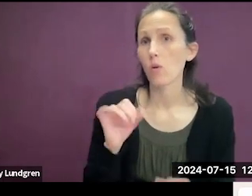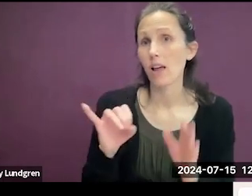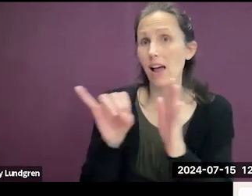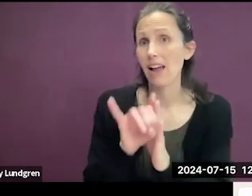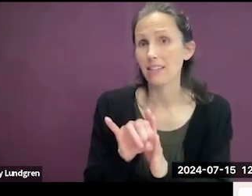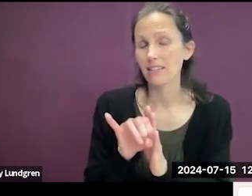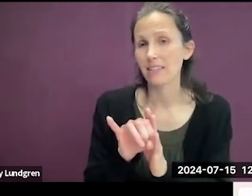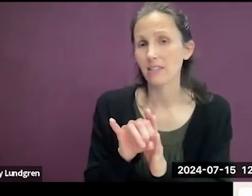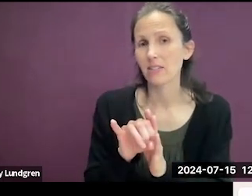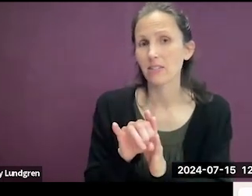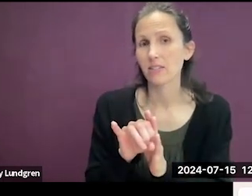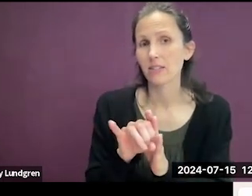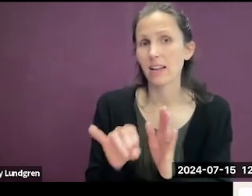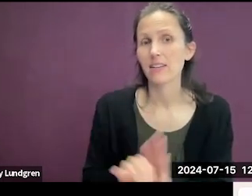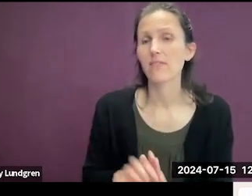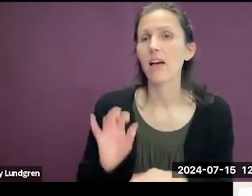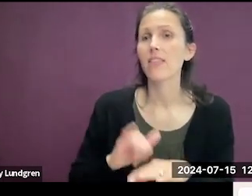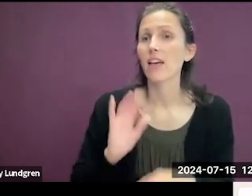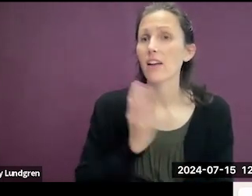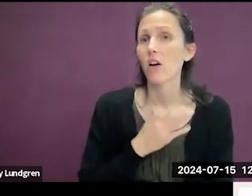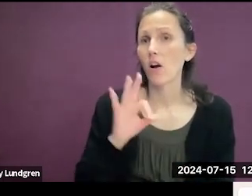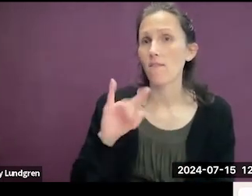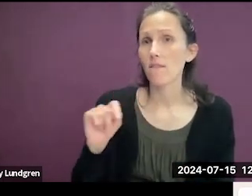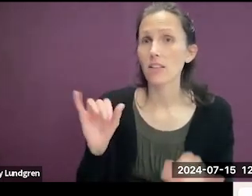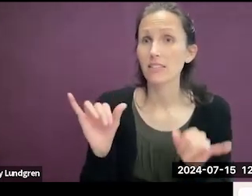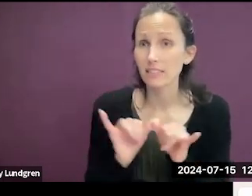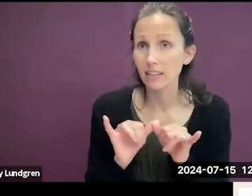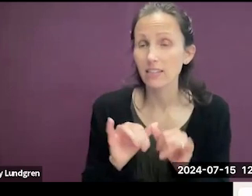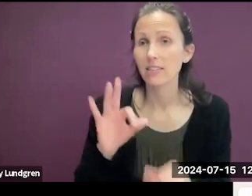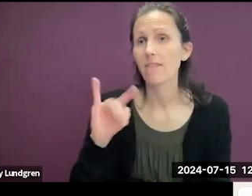that our font size or our font type are errors.